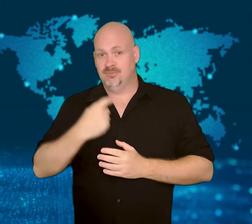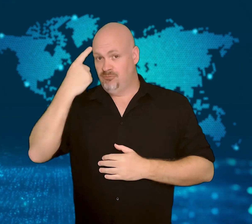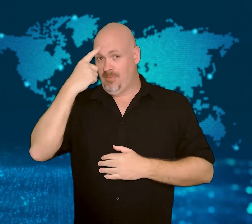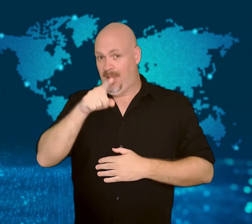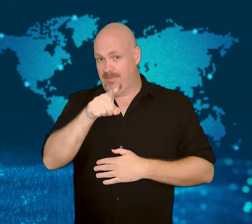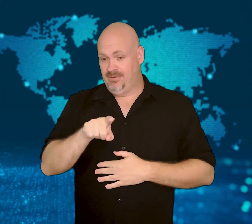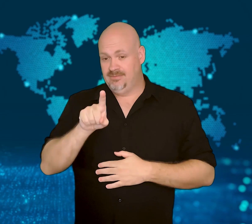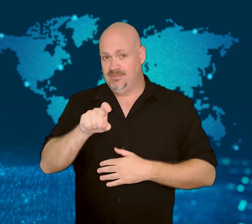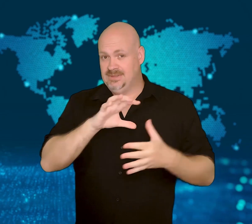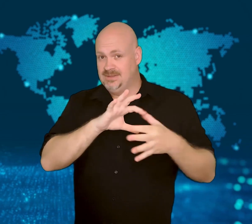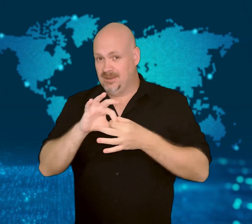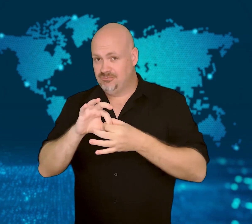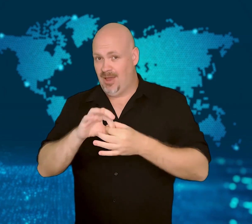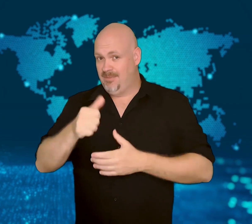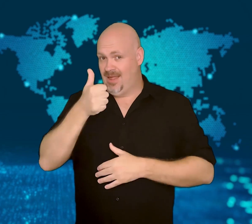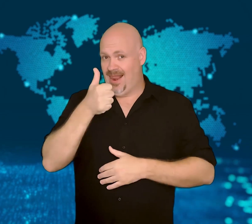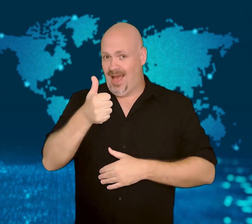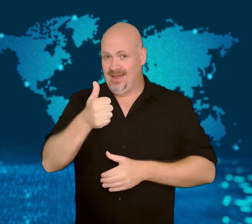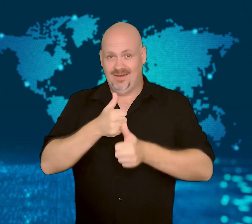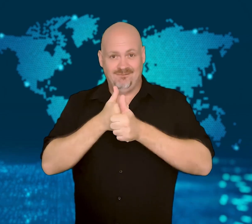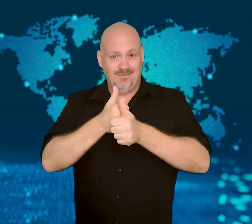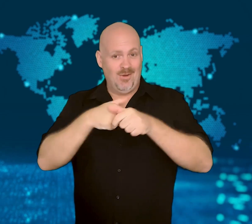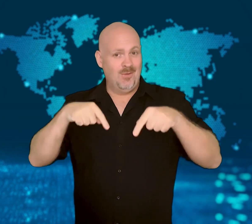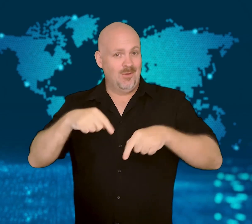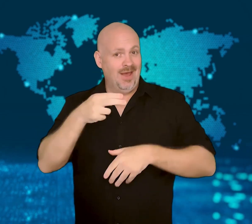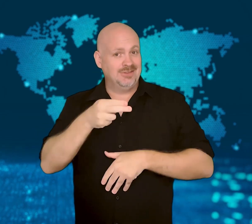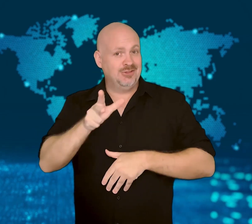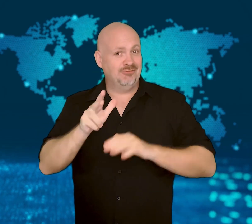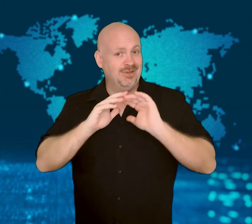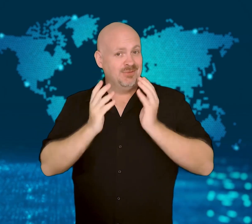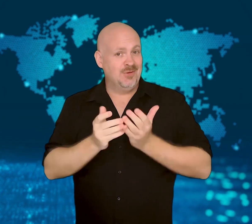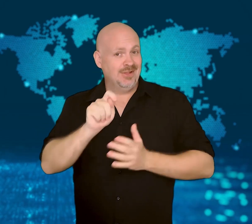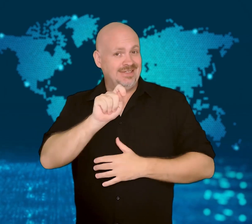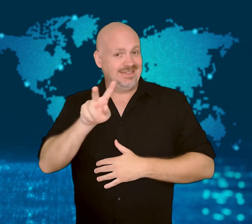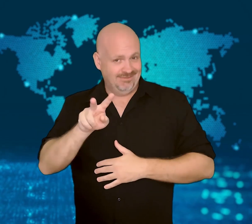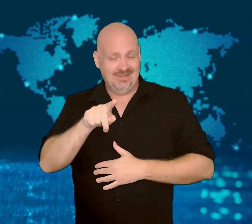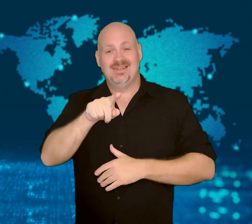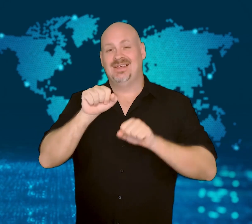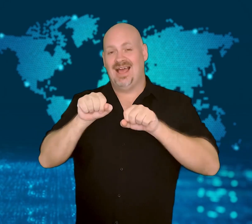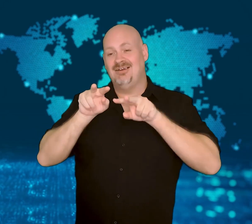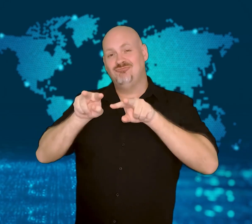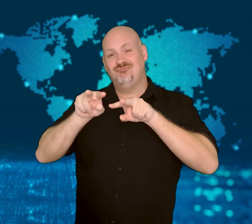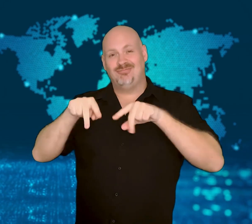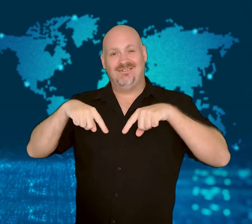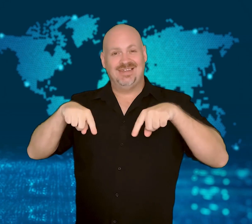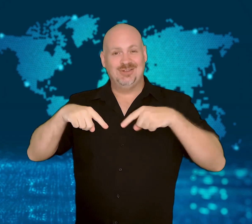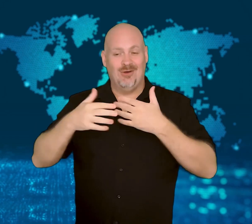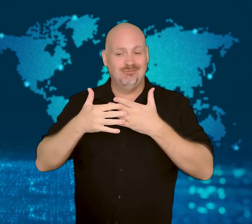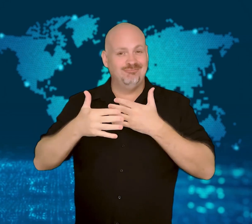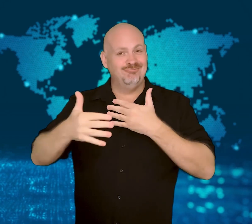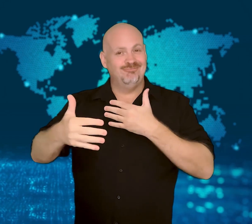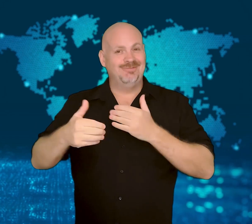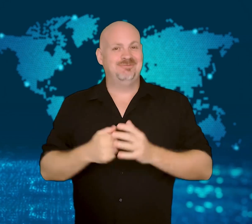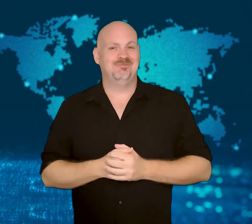Don't forget to subscribe, like, and follow H3 World TV to get new video updates!